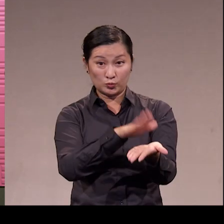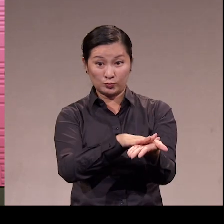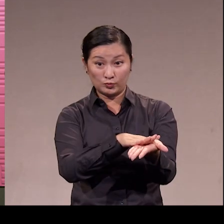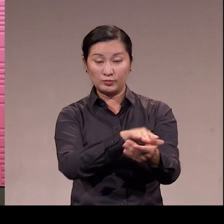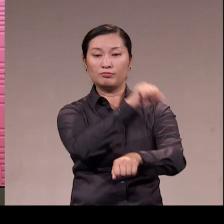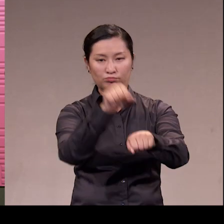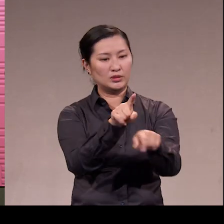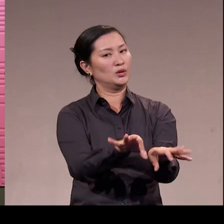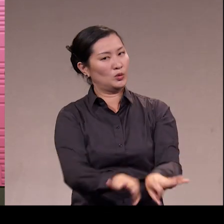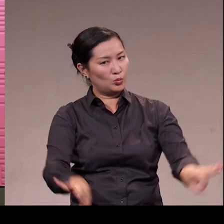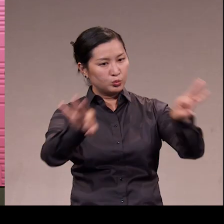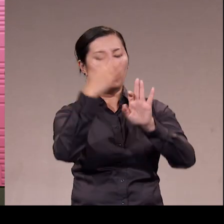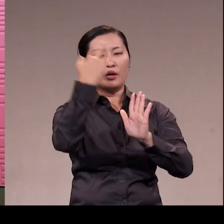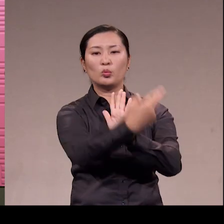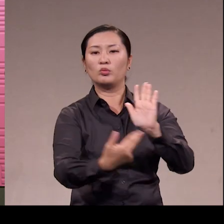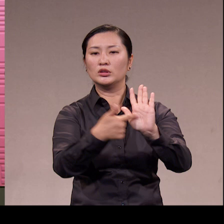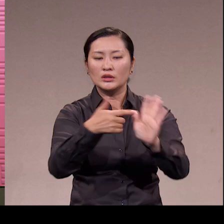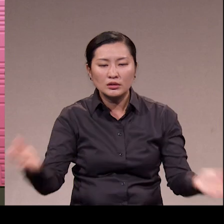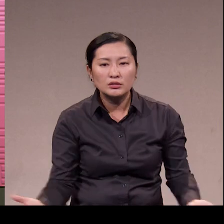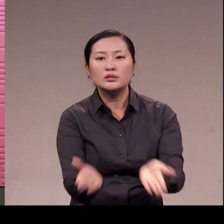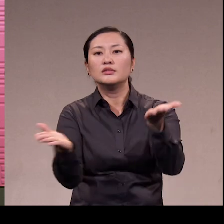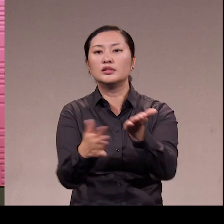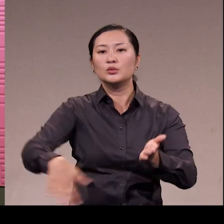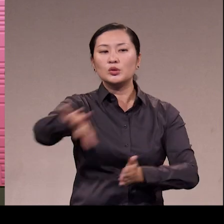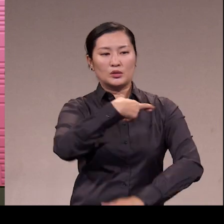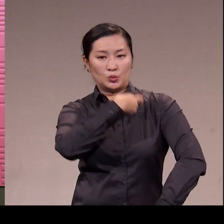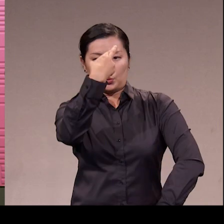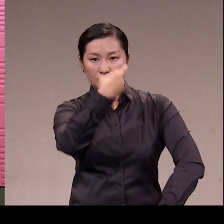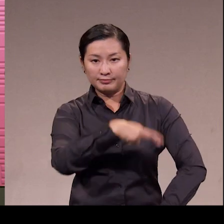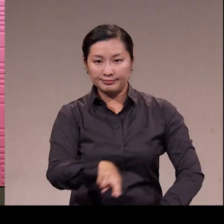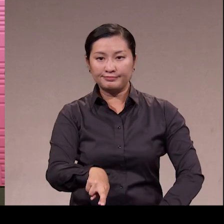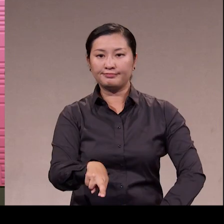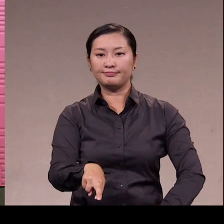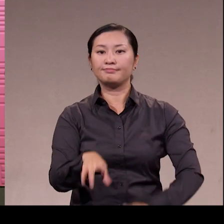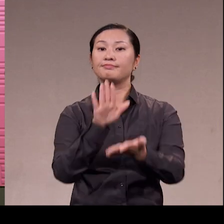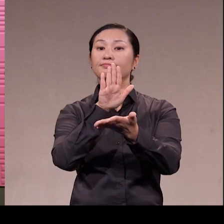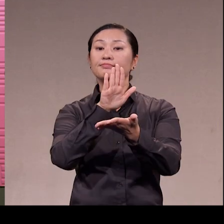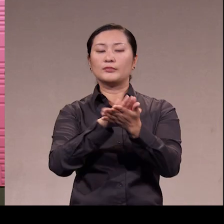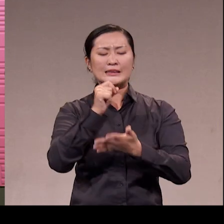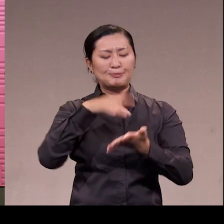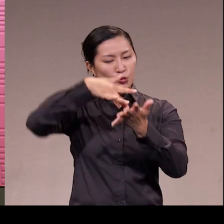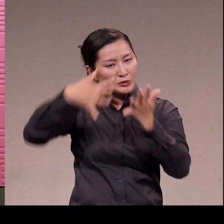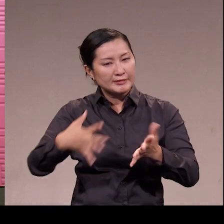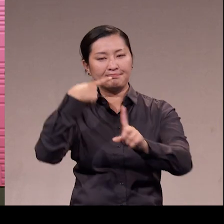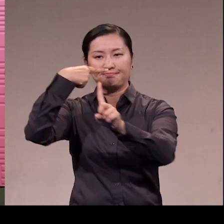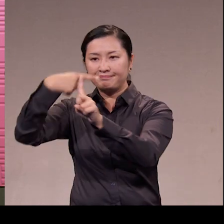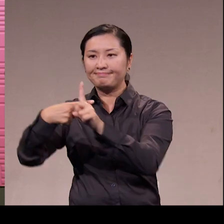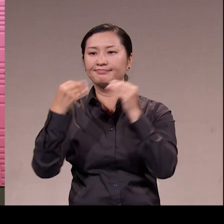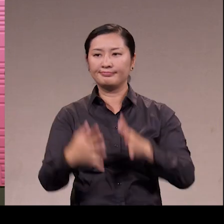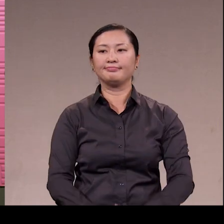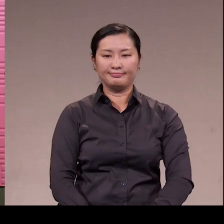nurturing religious scholars and teachers. I am happy to see that madrasahs standards have